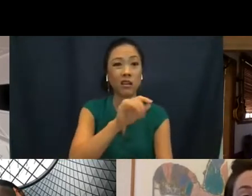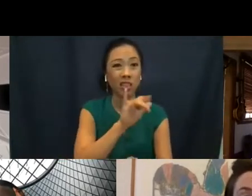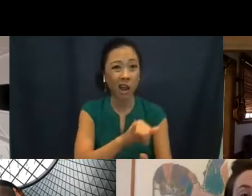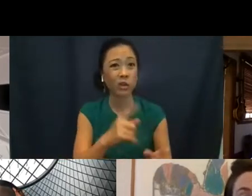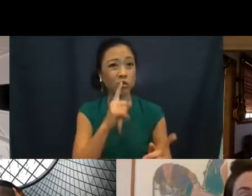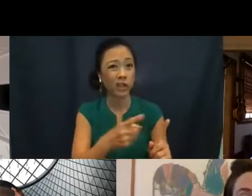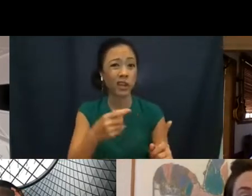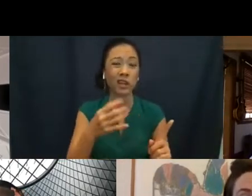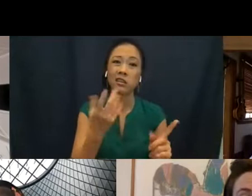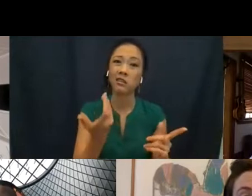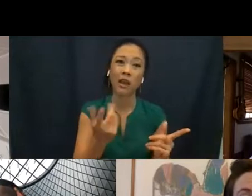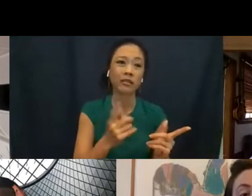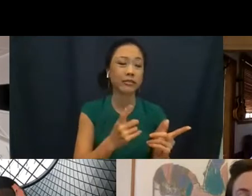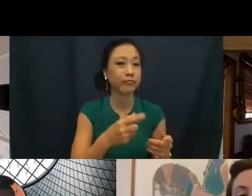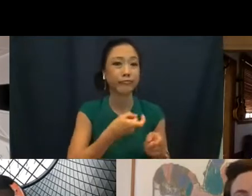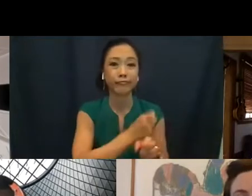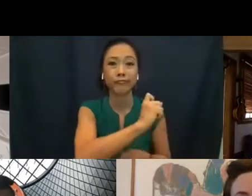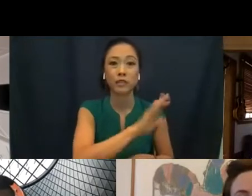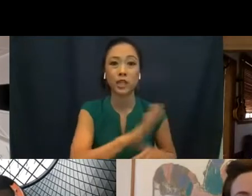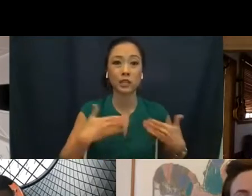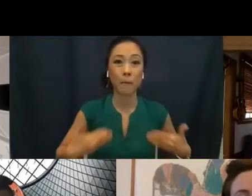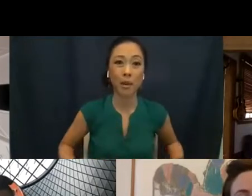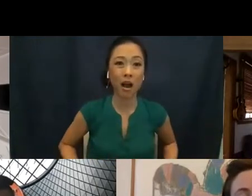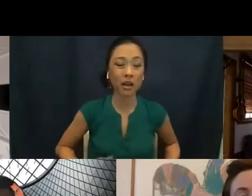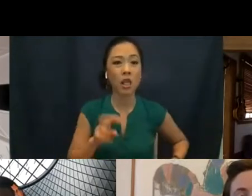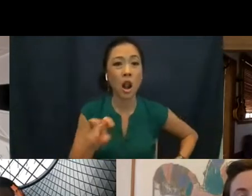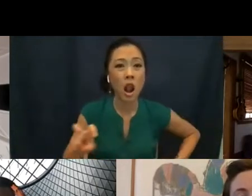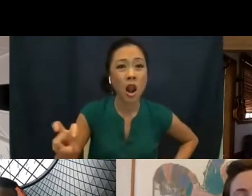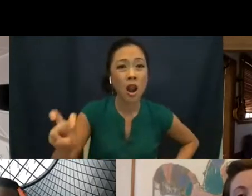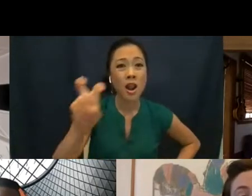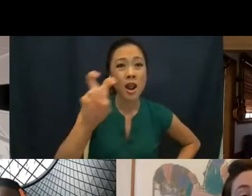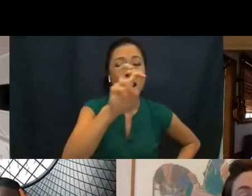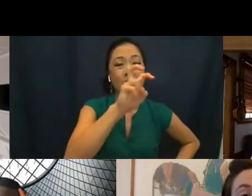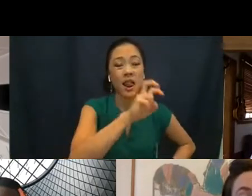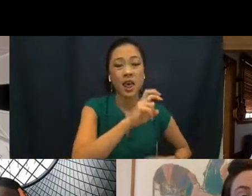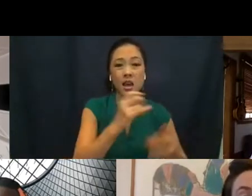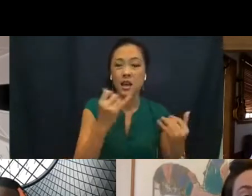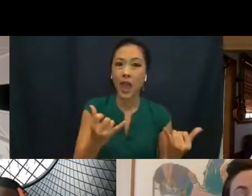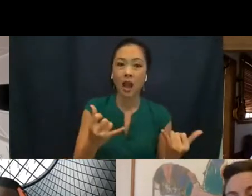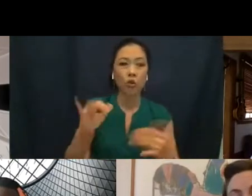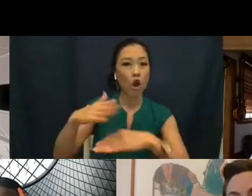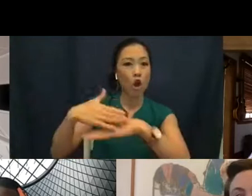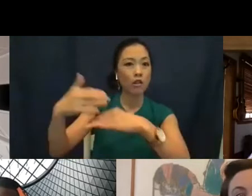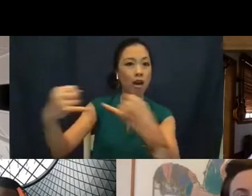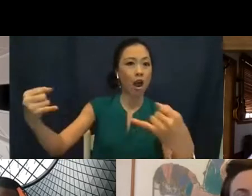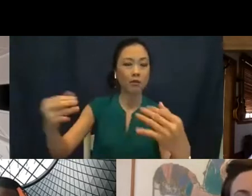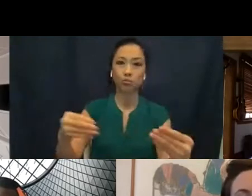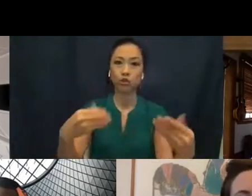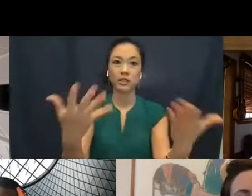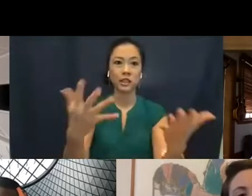for a solution to that. In a way this presented one, at the same time there are tangible limits